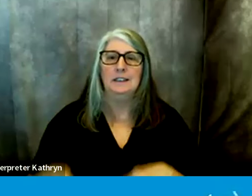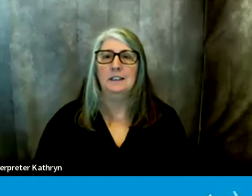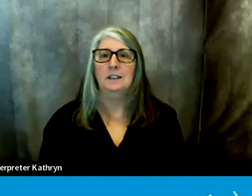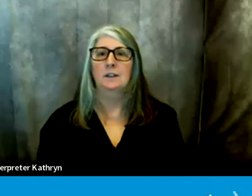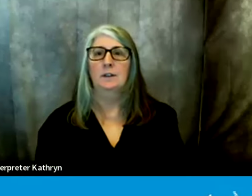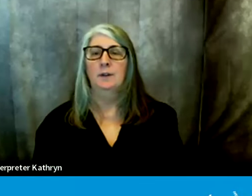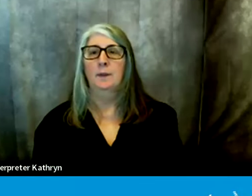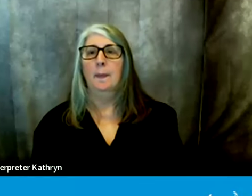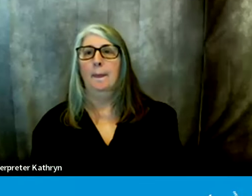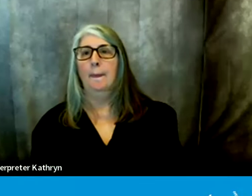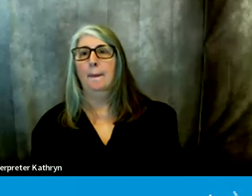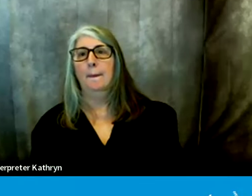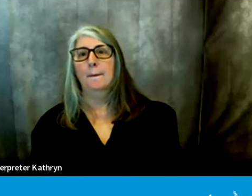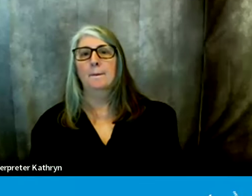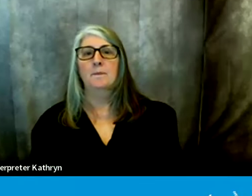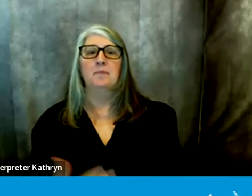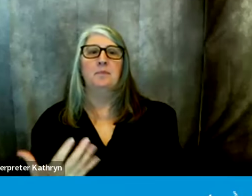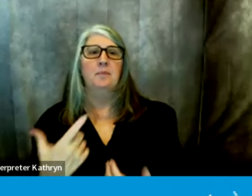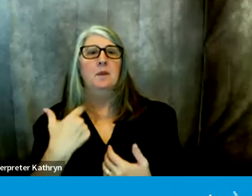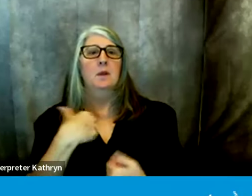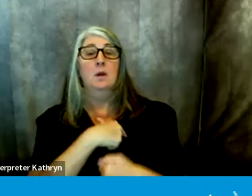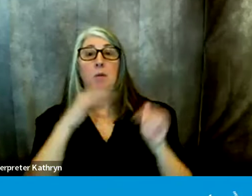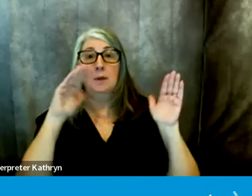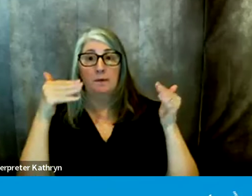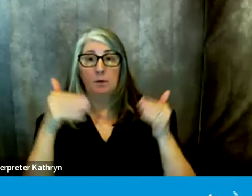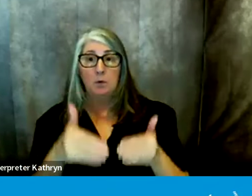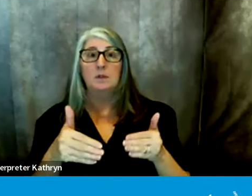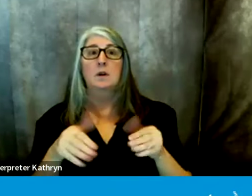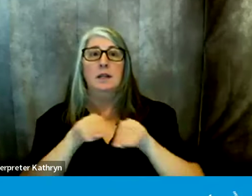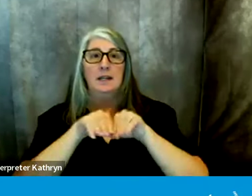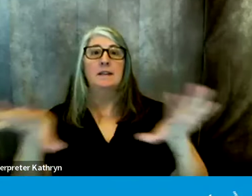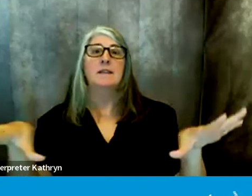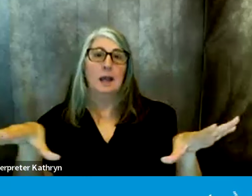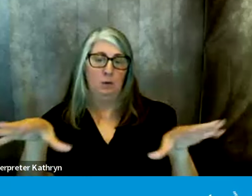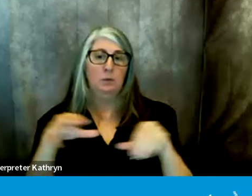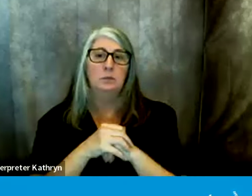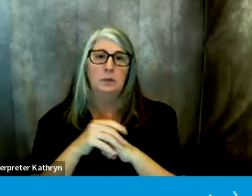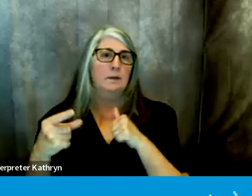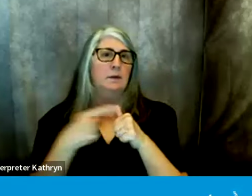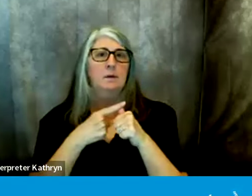I think if we're focused on getting these two products to market, that's the number one priority for the company,